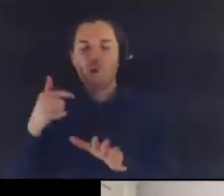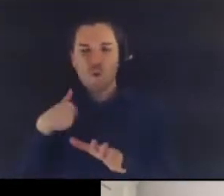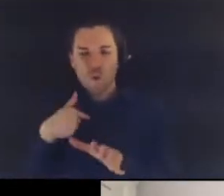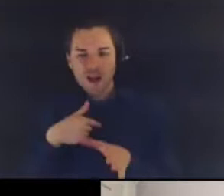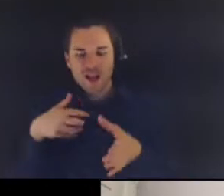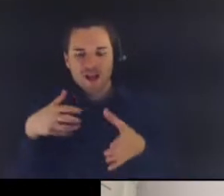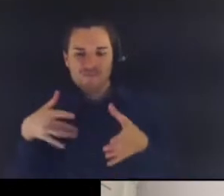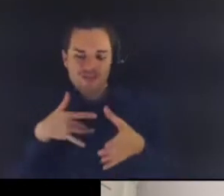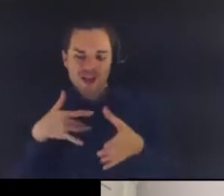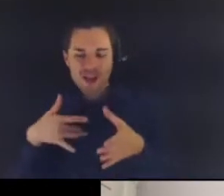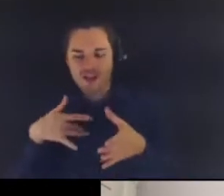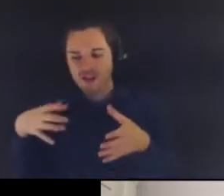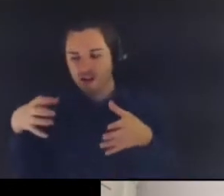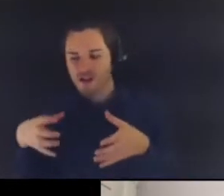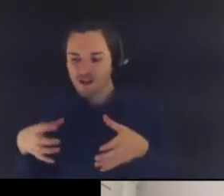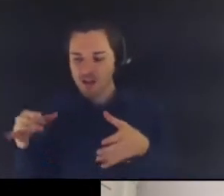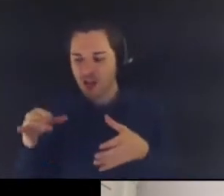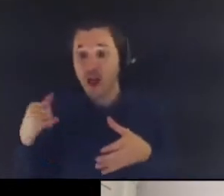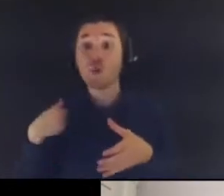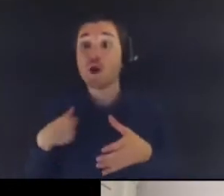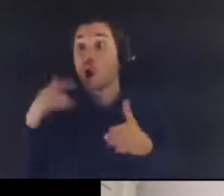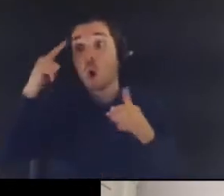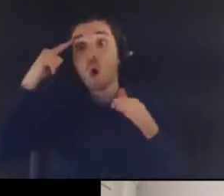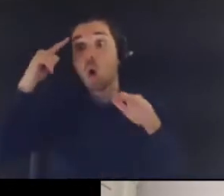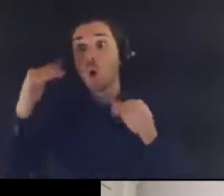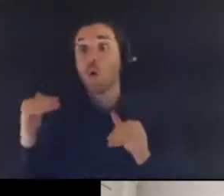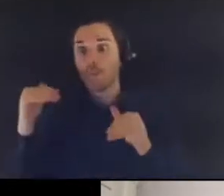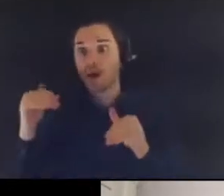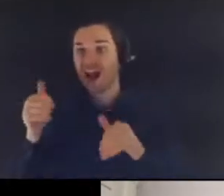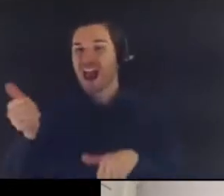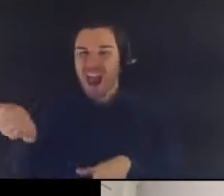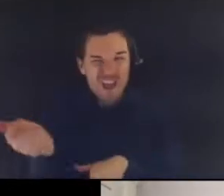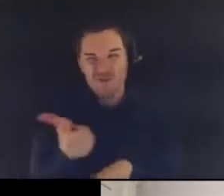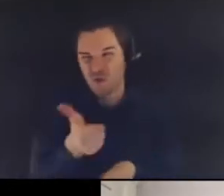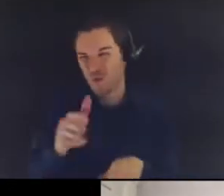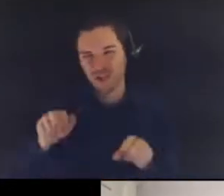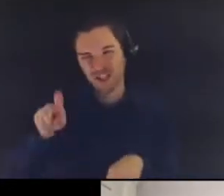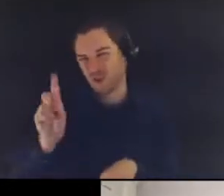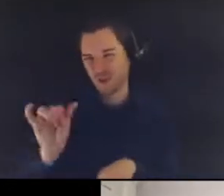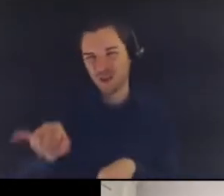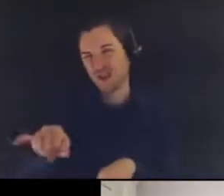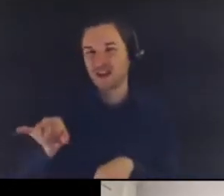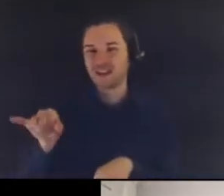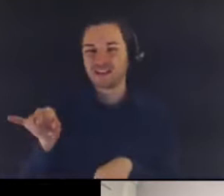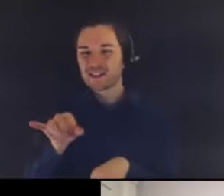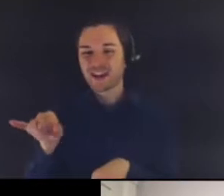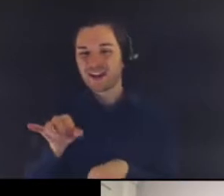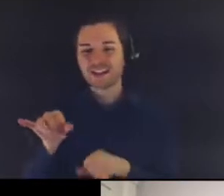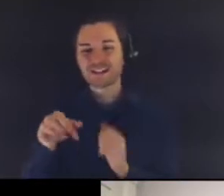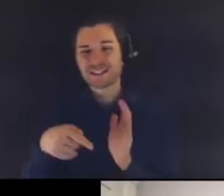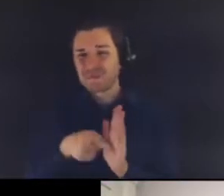everybody will be able to do that and sometimes it s really tough for some of our colleagues